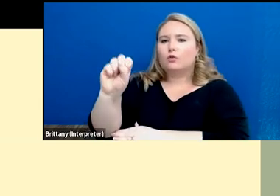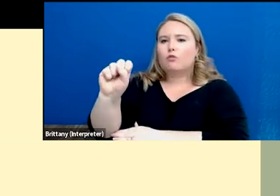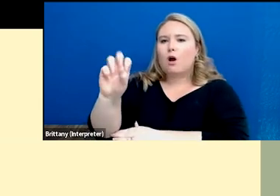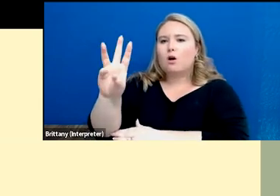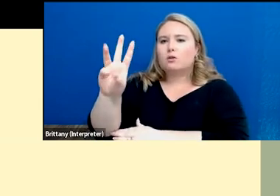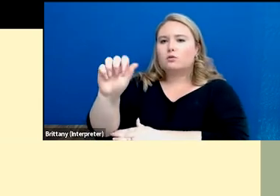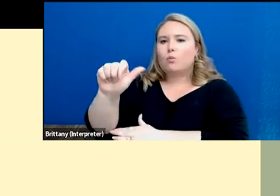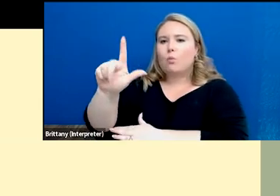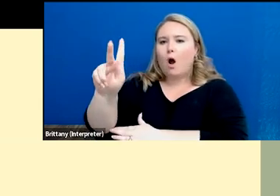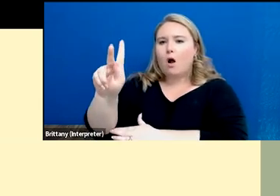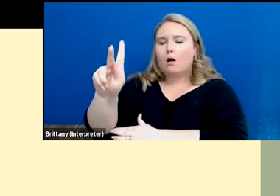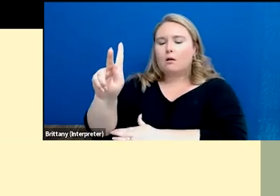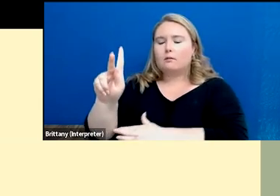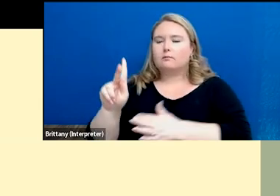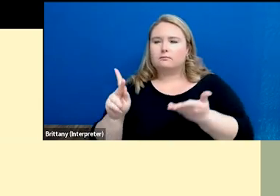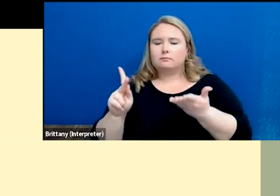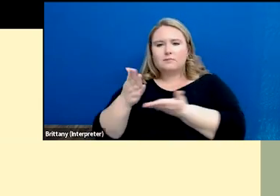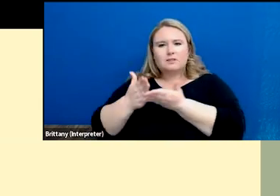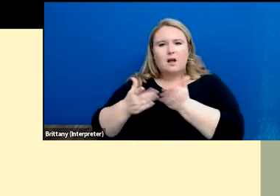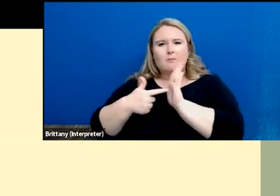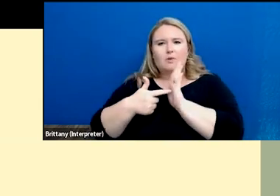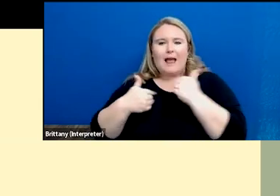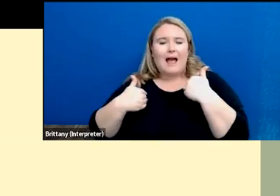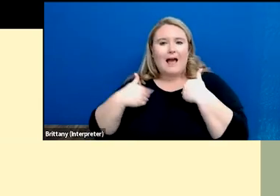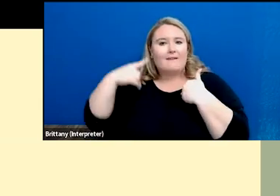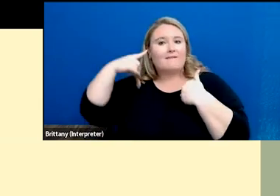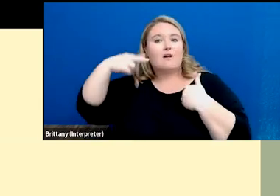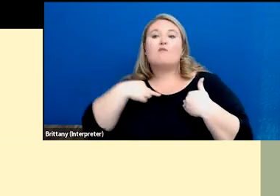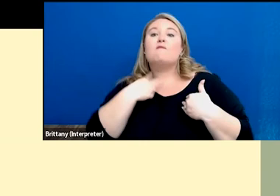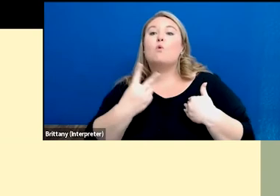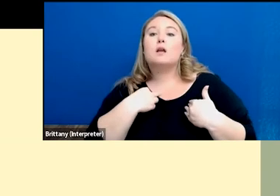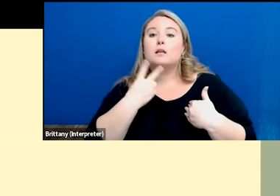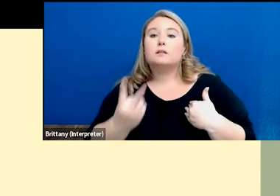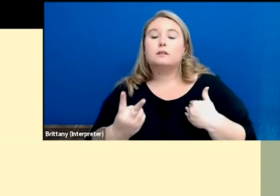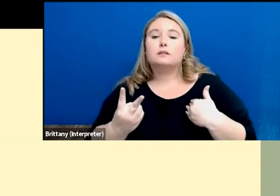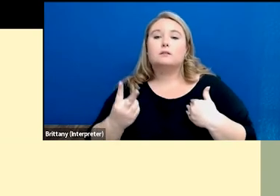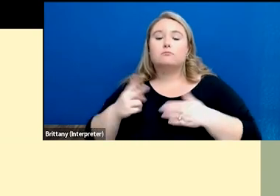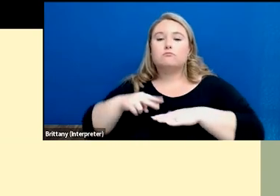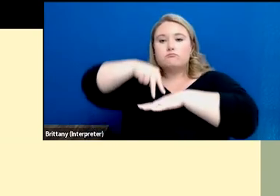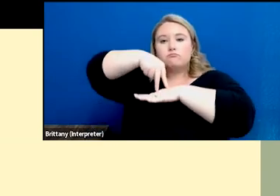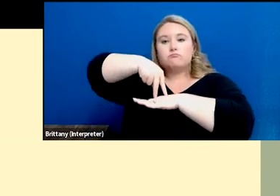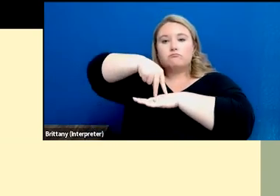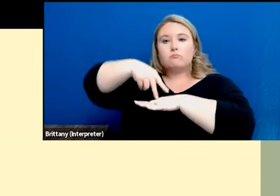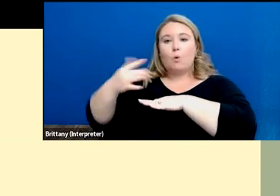and an audible crosswalk is when the crosswalk actually will have sound or talk to you